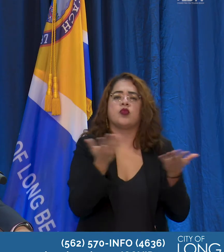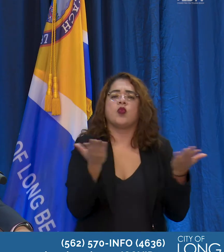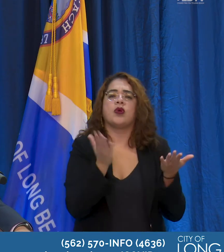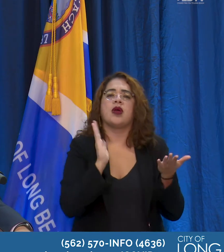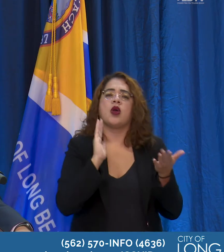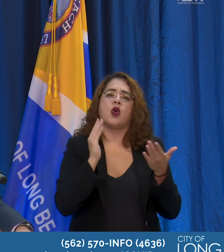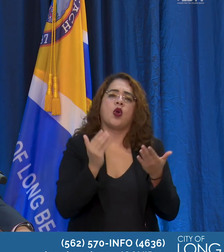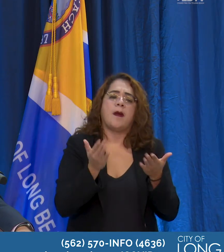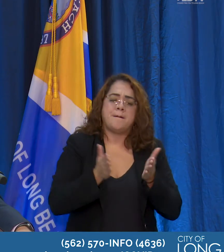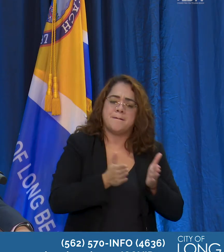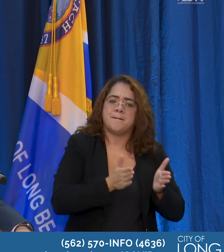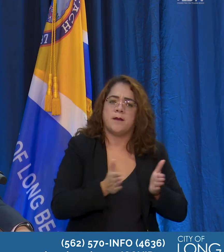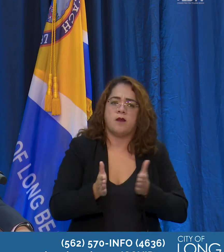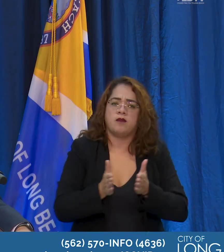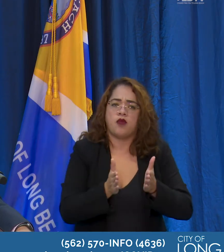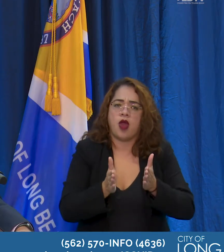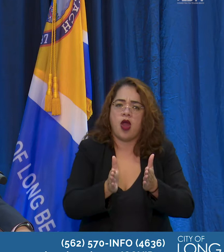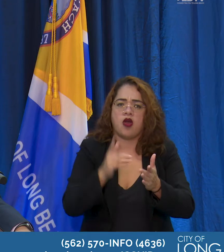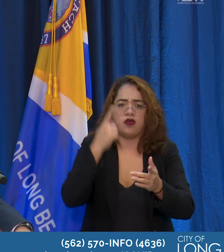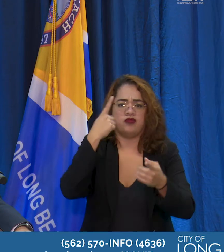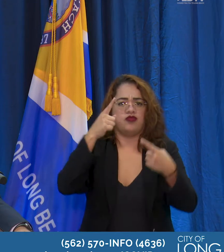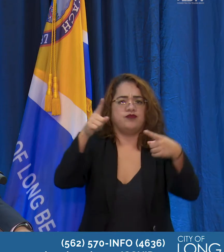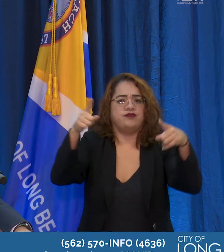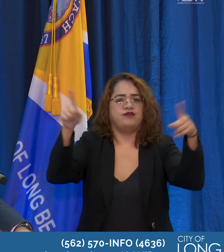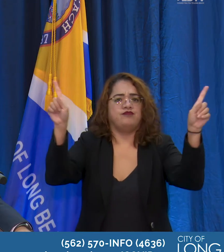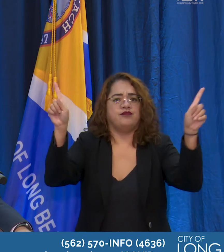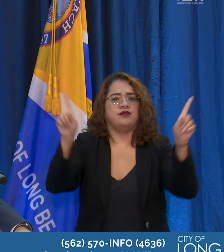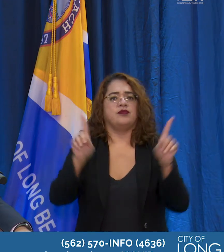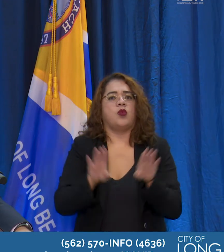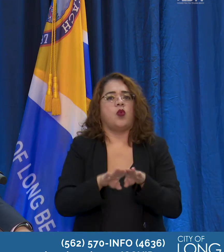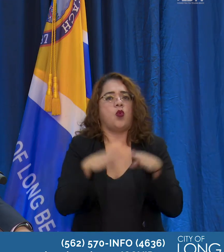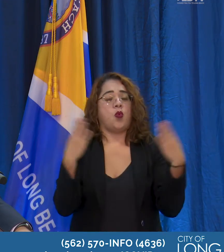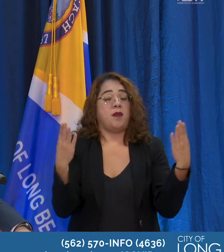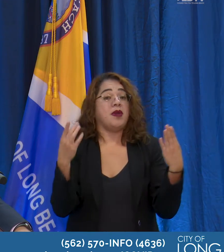this done. But to be clear, safety is of the utmost important and